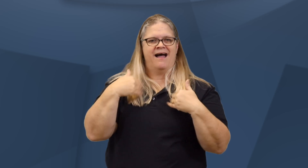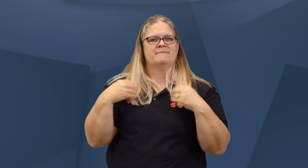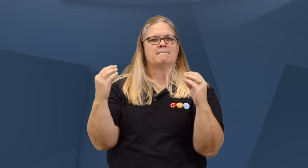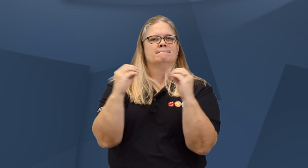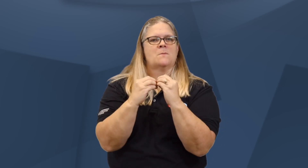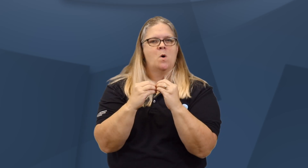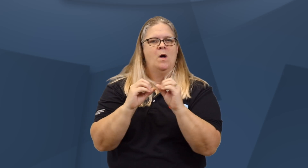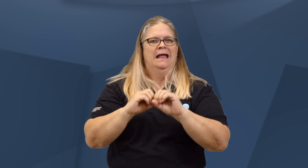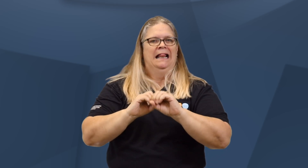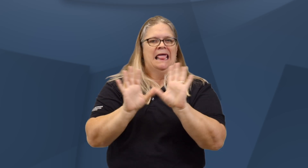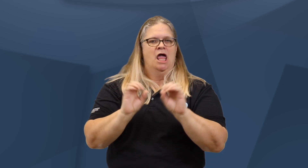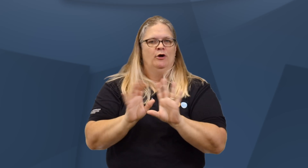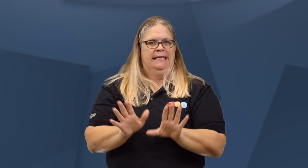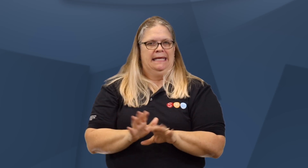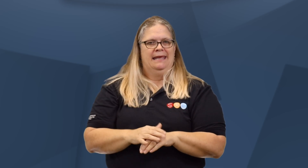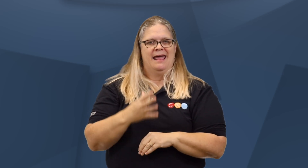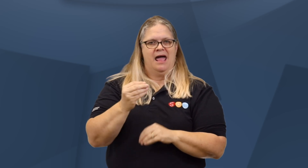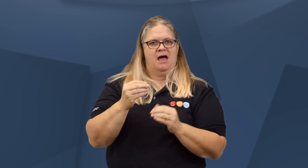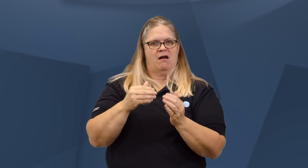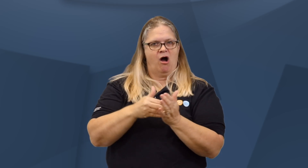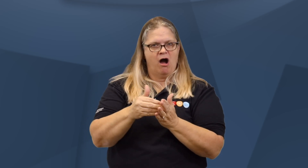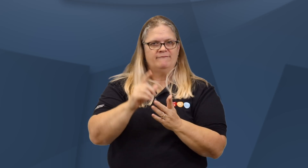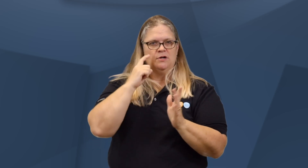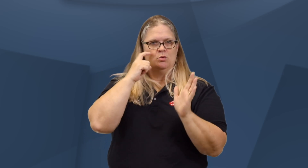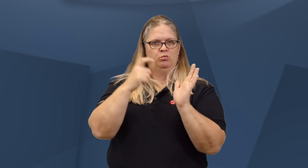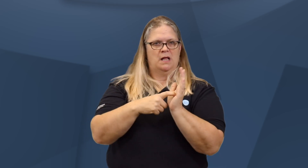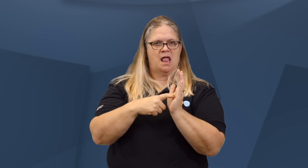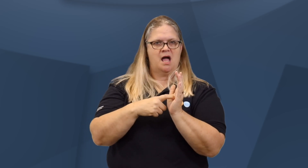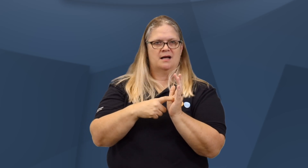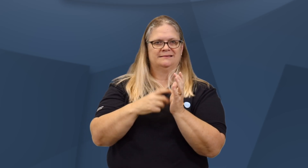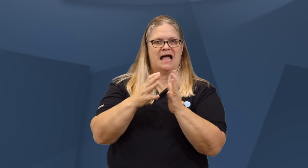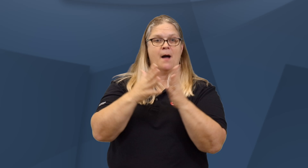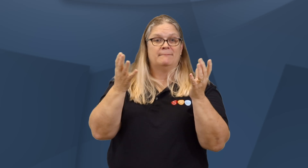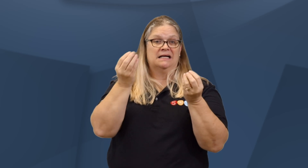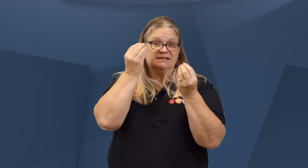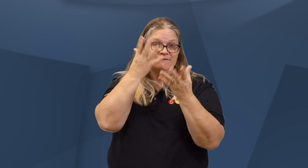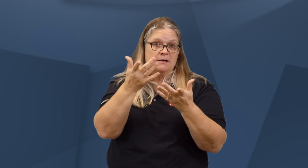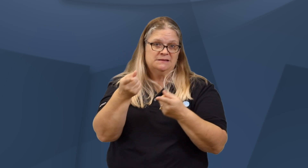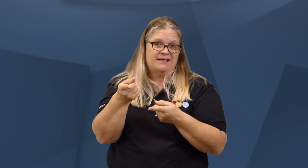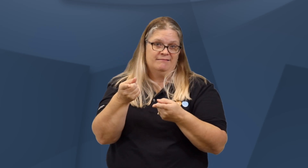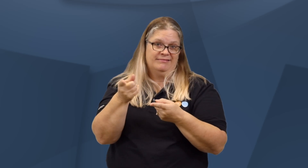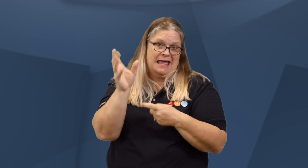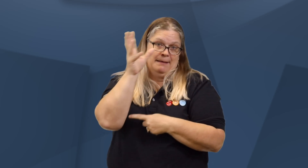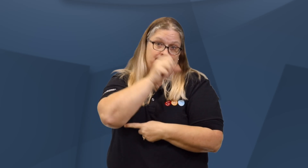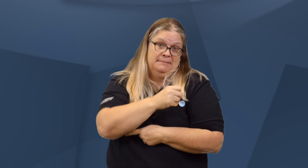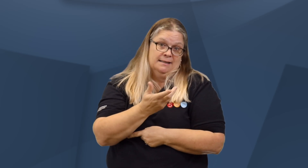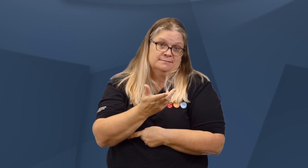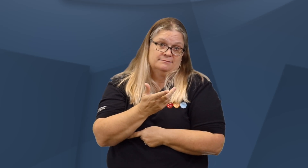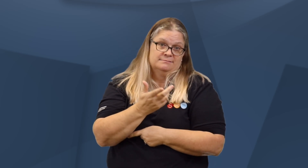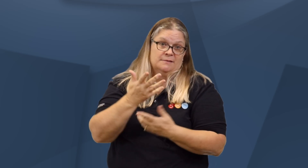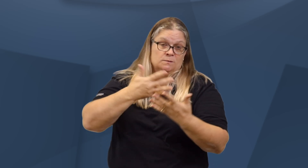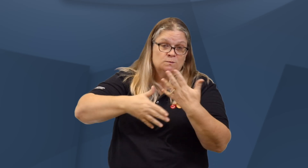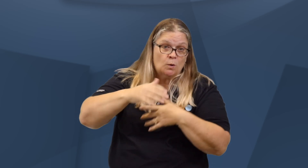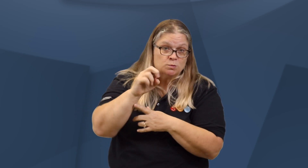They feel that they're able to have more clarity, and often times recognize how much information they had missed in the past,